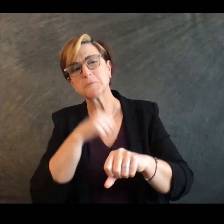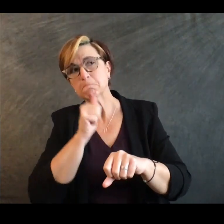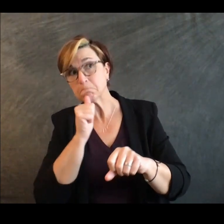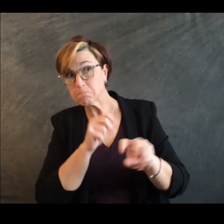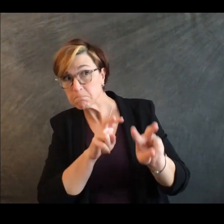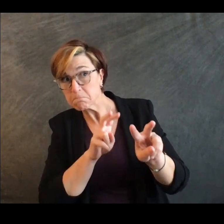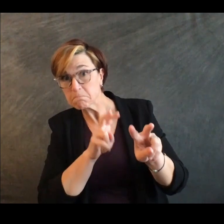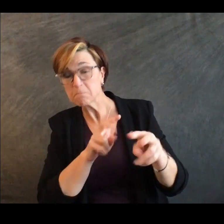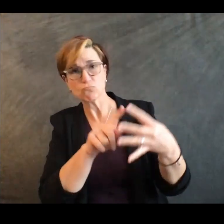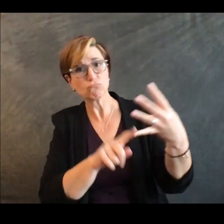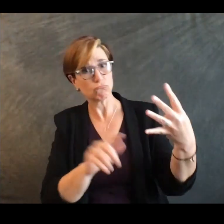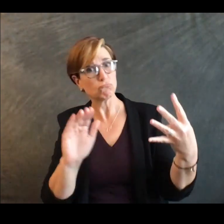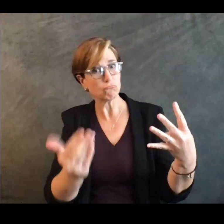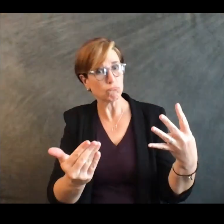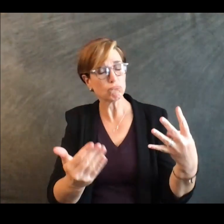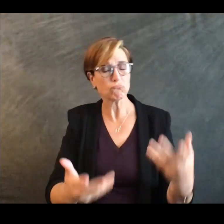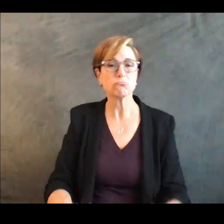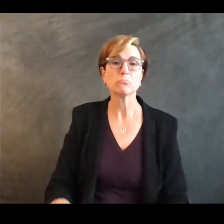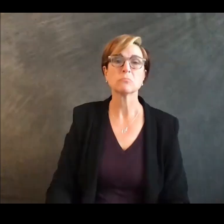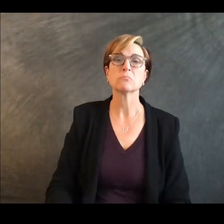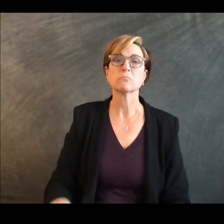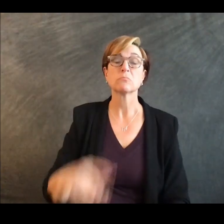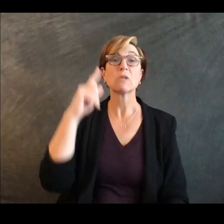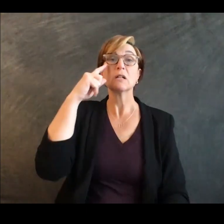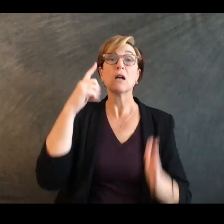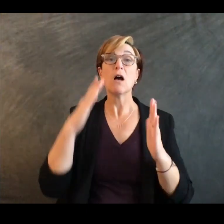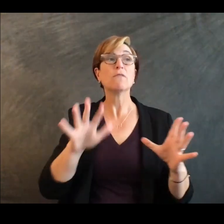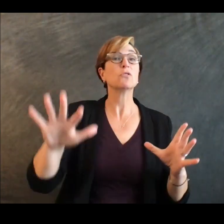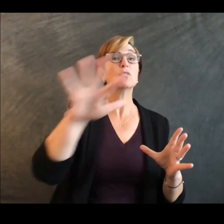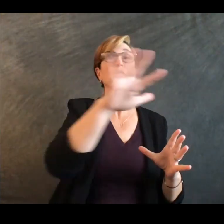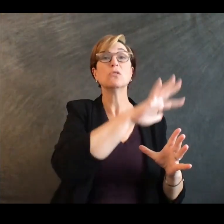the governor has been working hard and we are working hard with the governor's